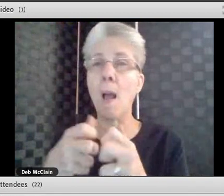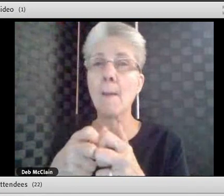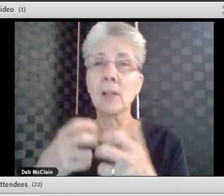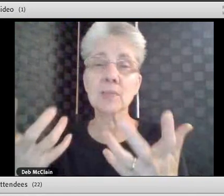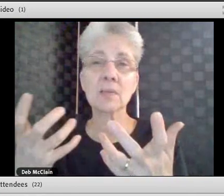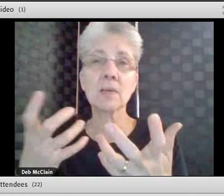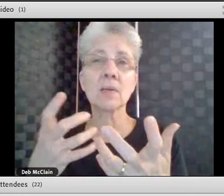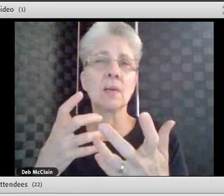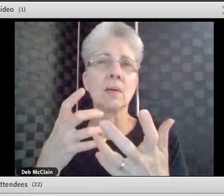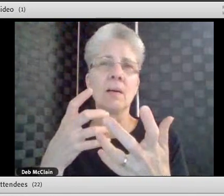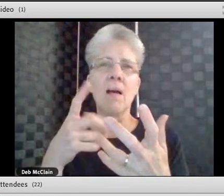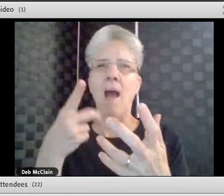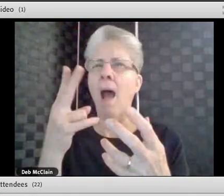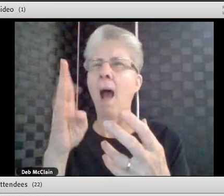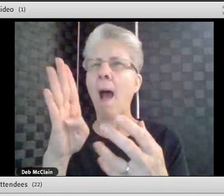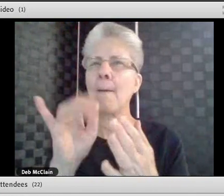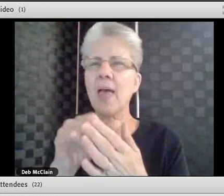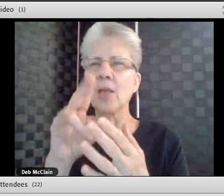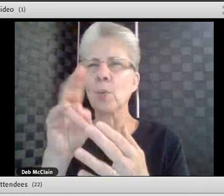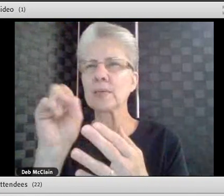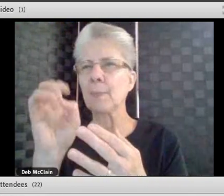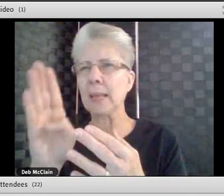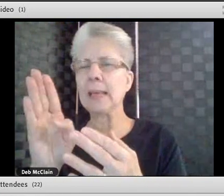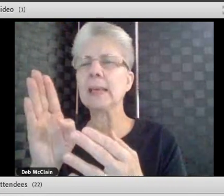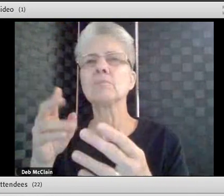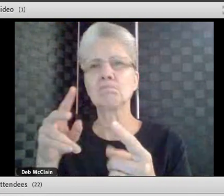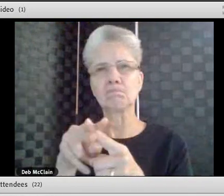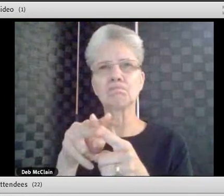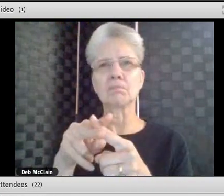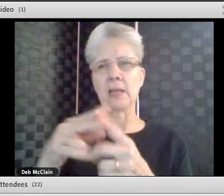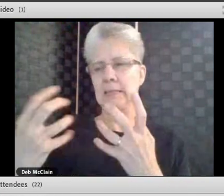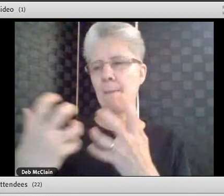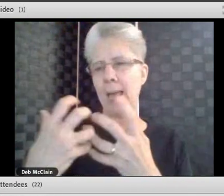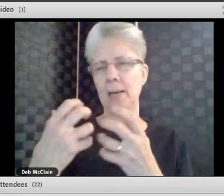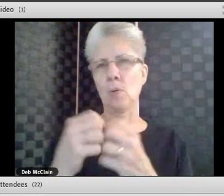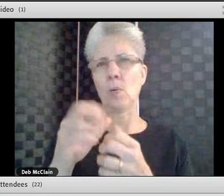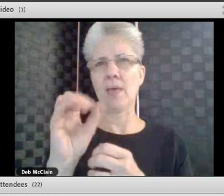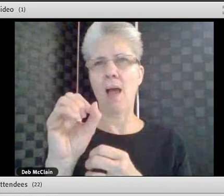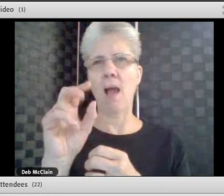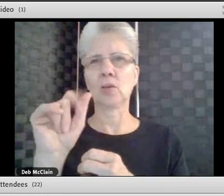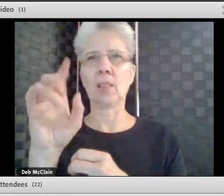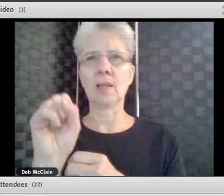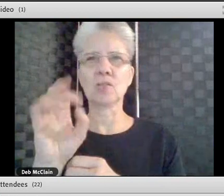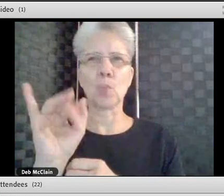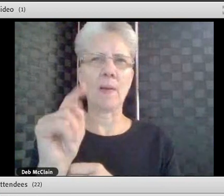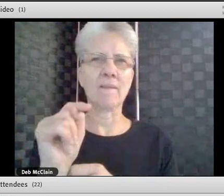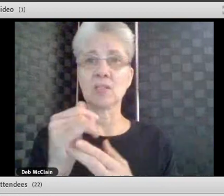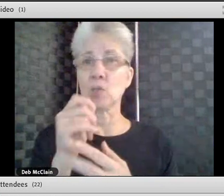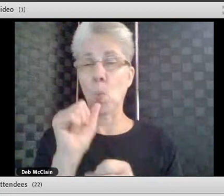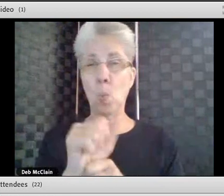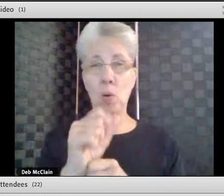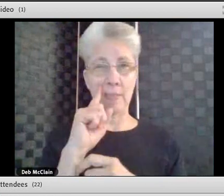also technical problems, you know, a hub -- USB hub that can be compatible with Oculus Rift.